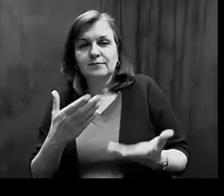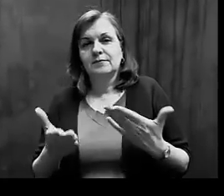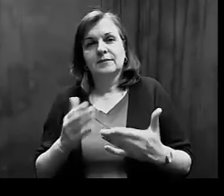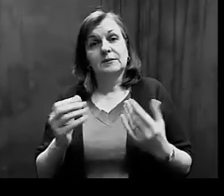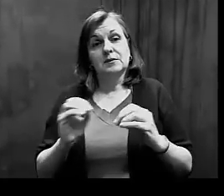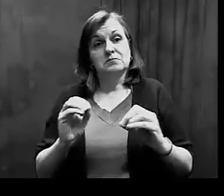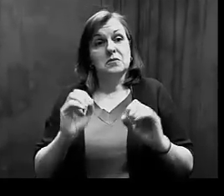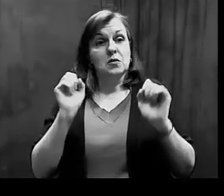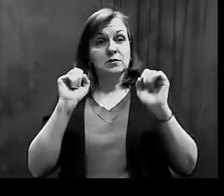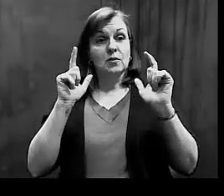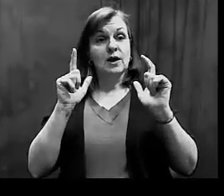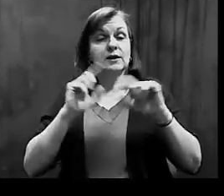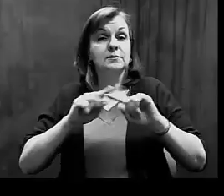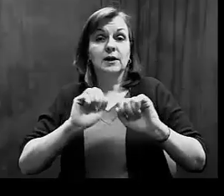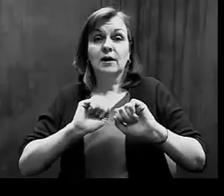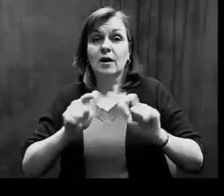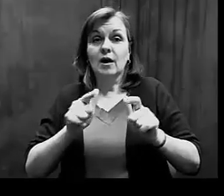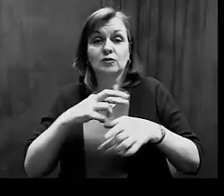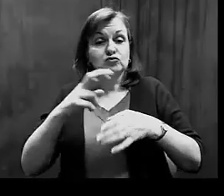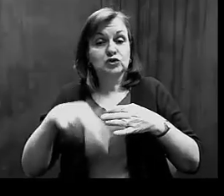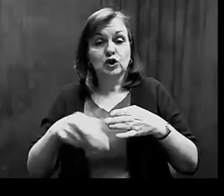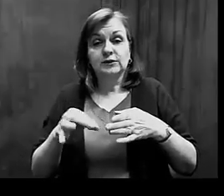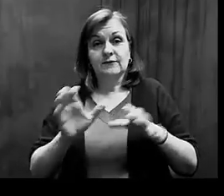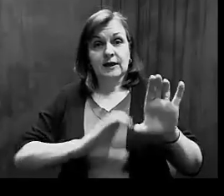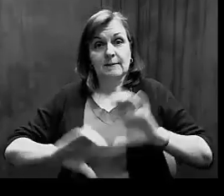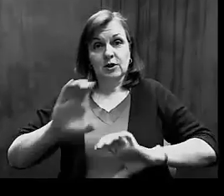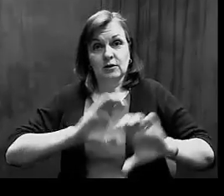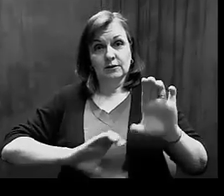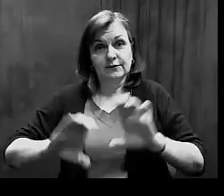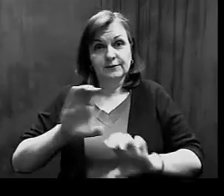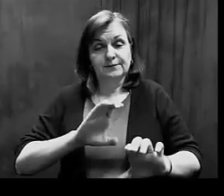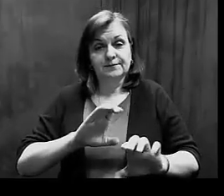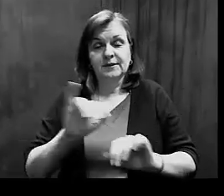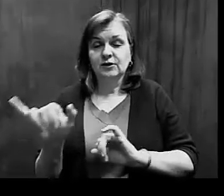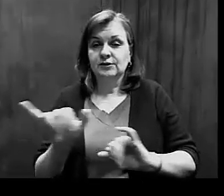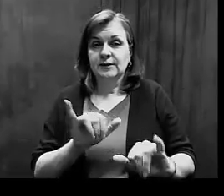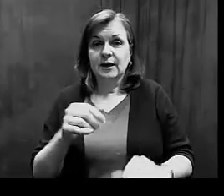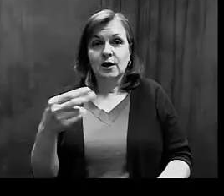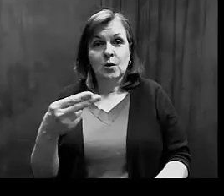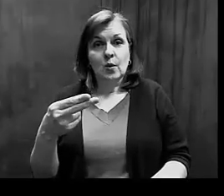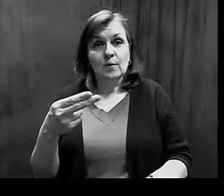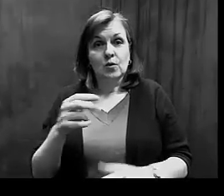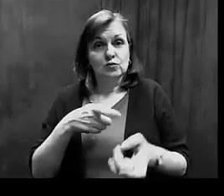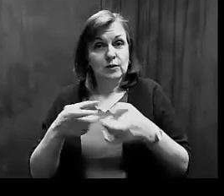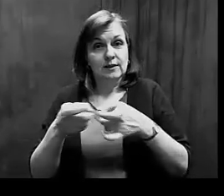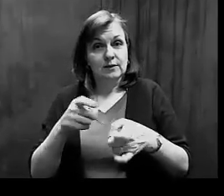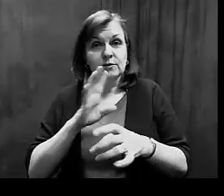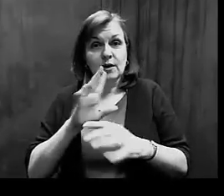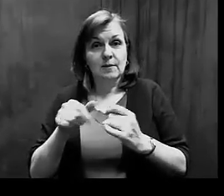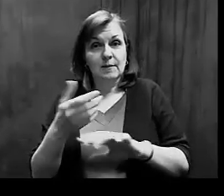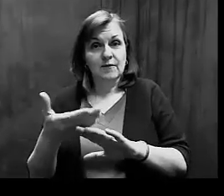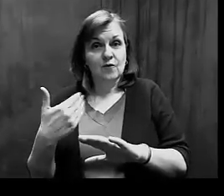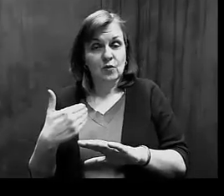while it may not surprise you that its all chemicals - right? like any of the hormone regulation and talked about before the chemical